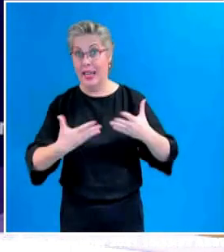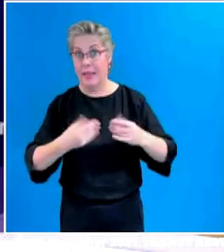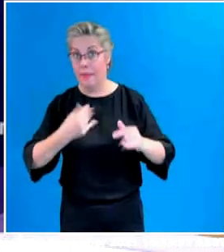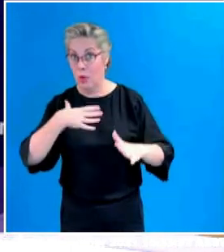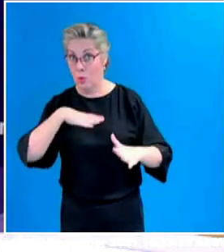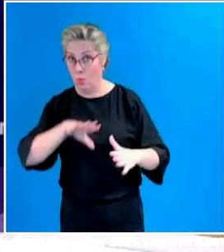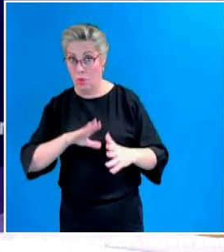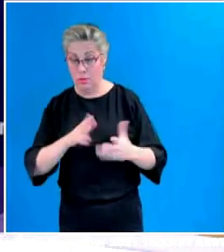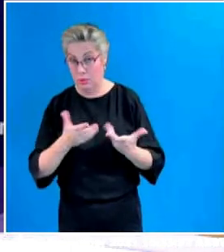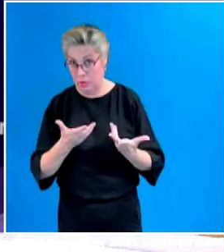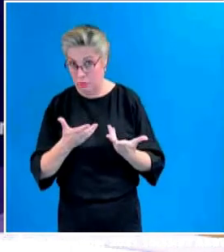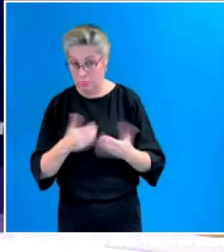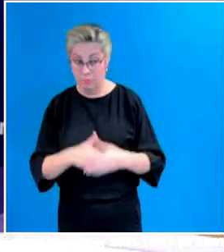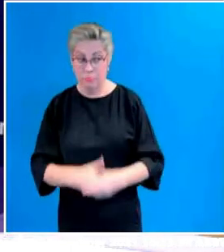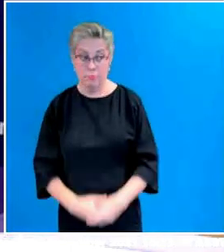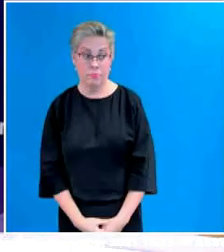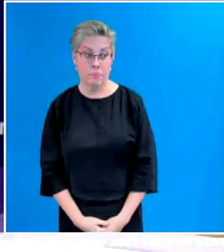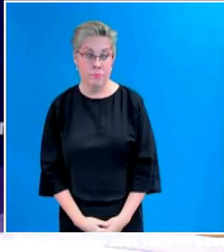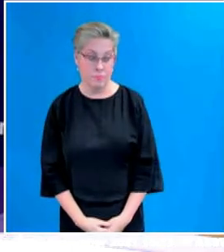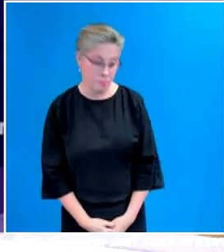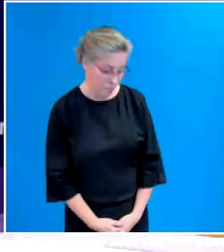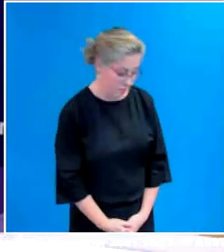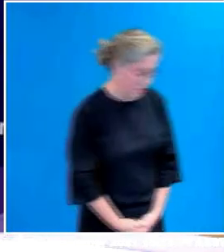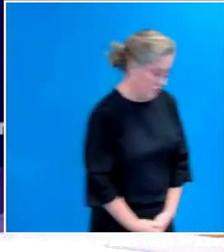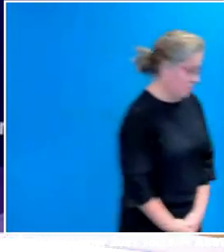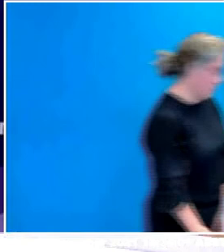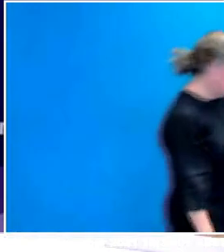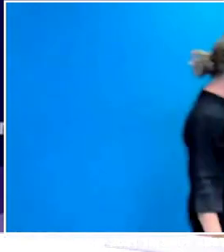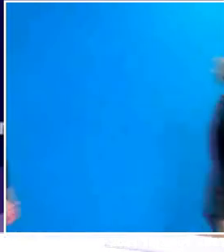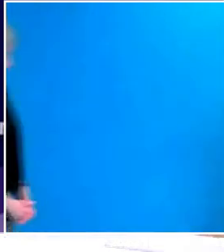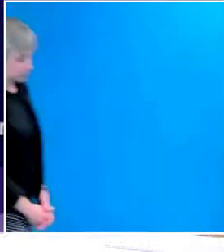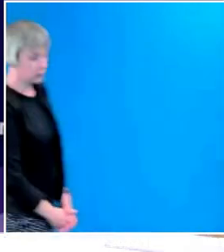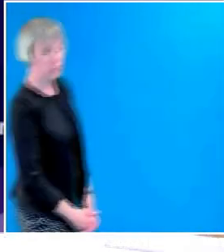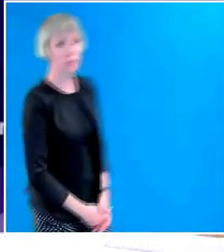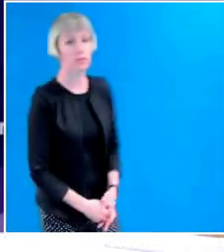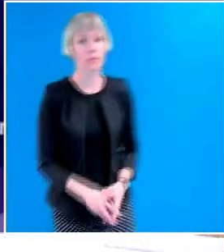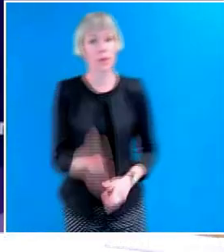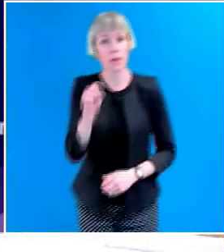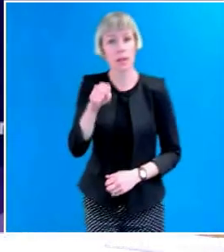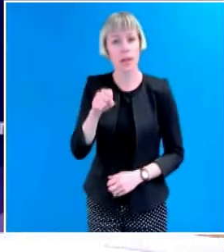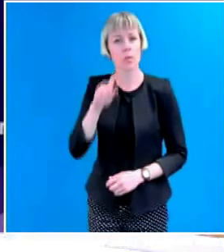MS McMILLAN: Well, yes, we would be content with that, as in the usual way. Thank you.